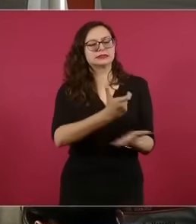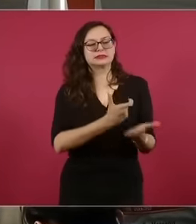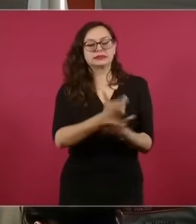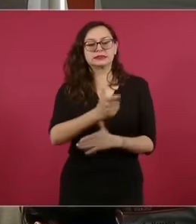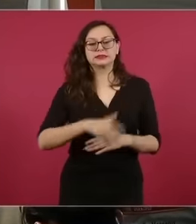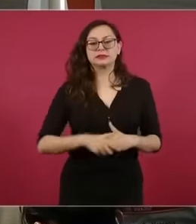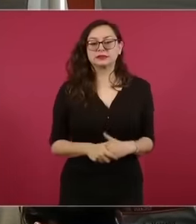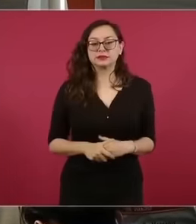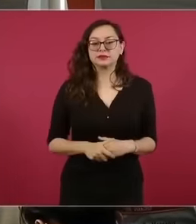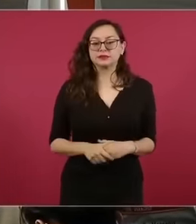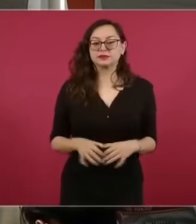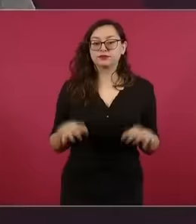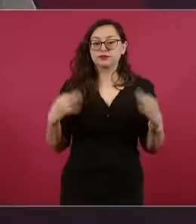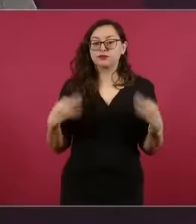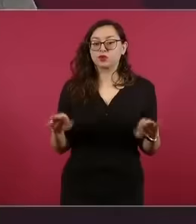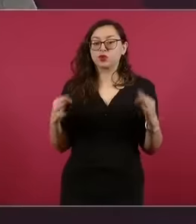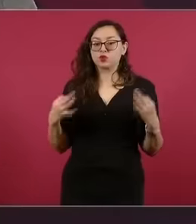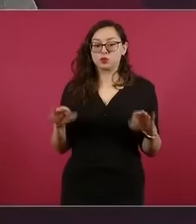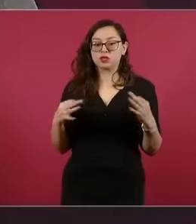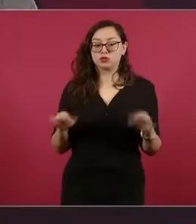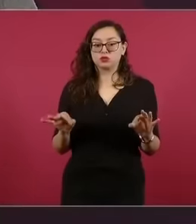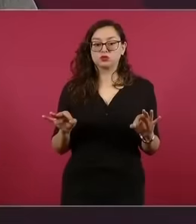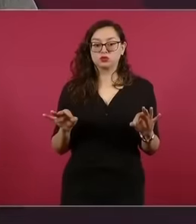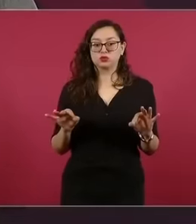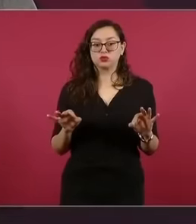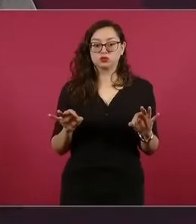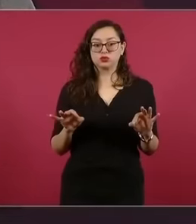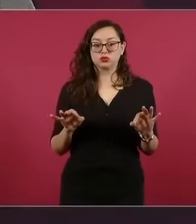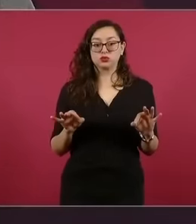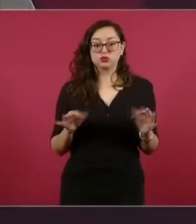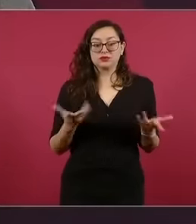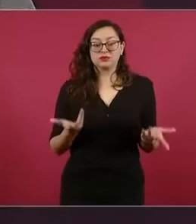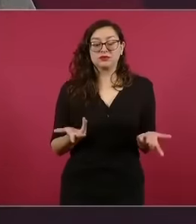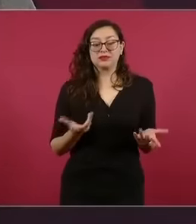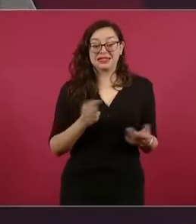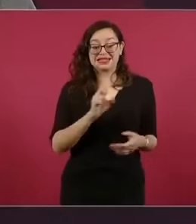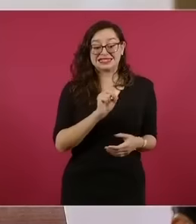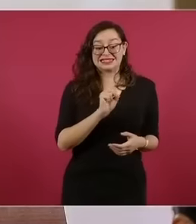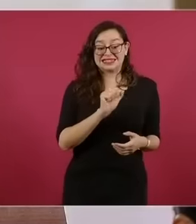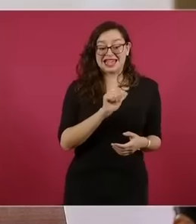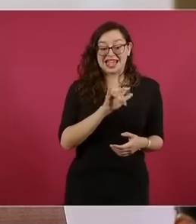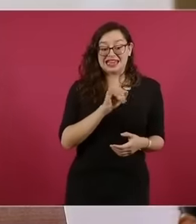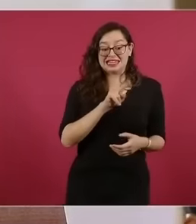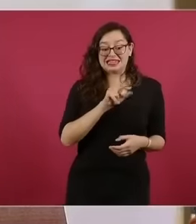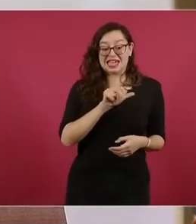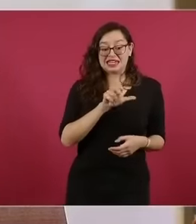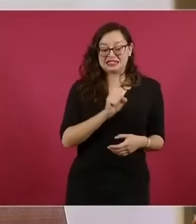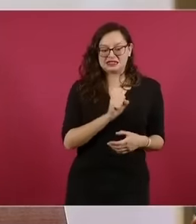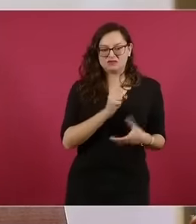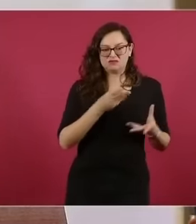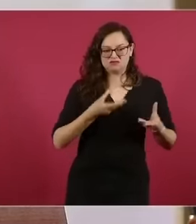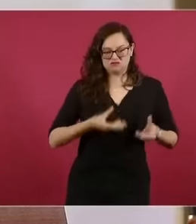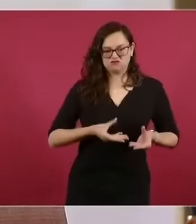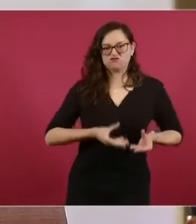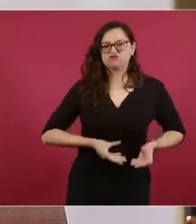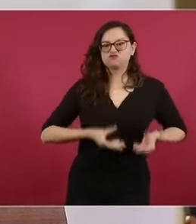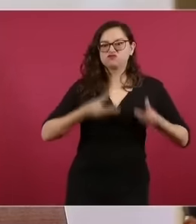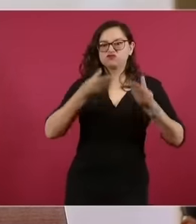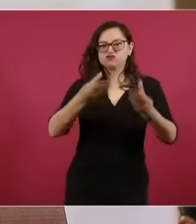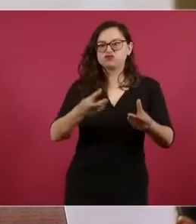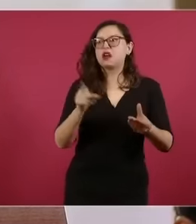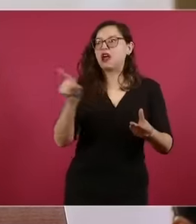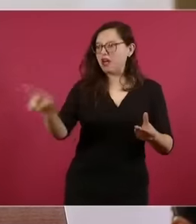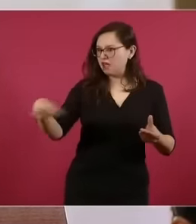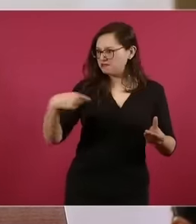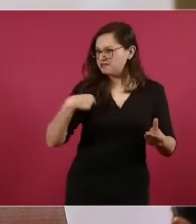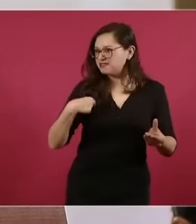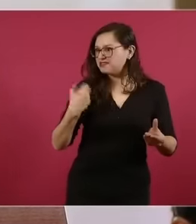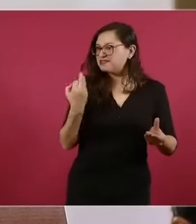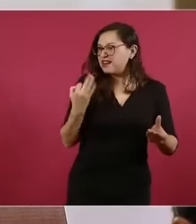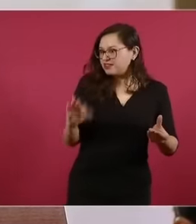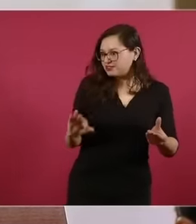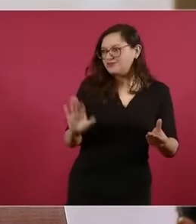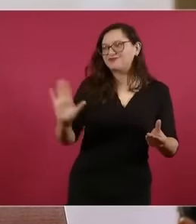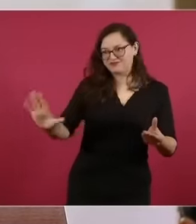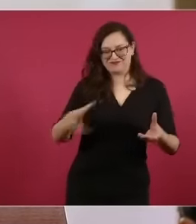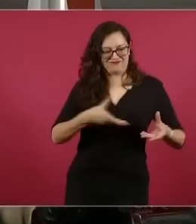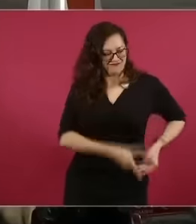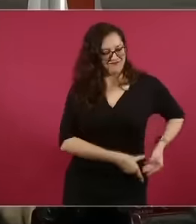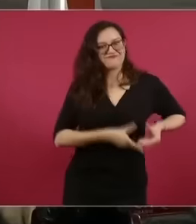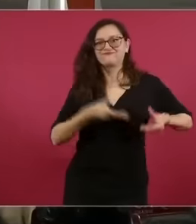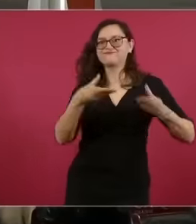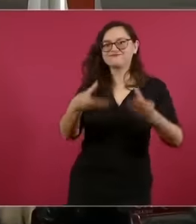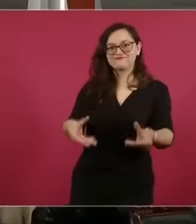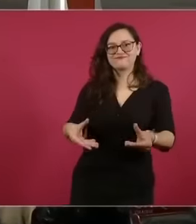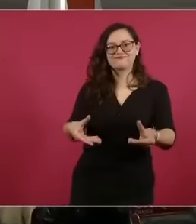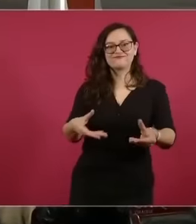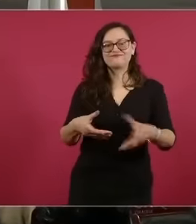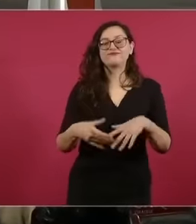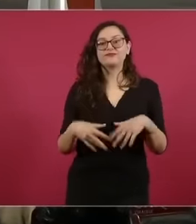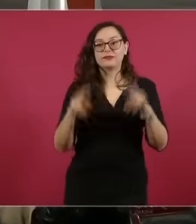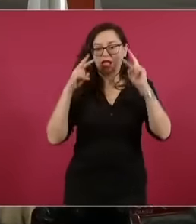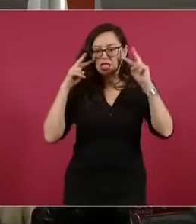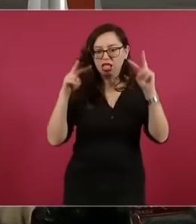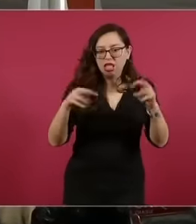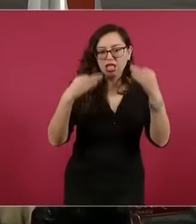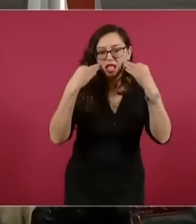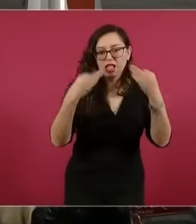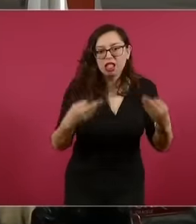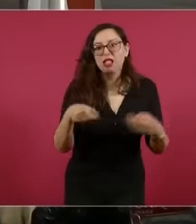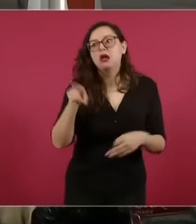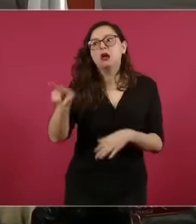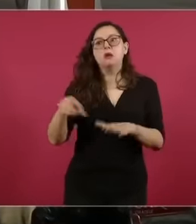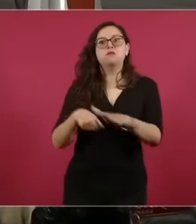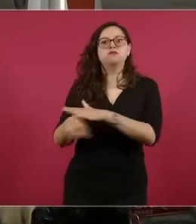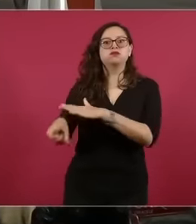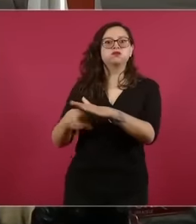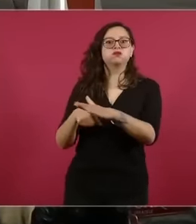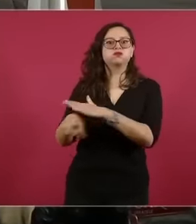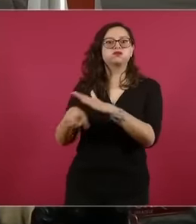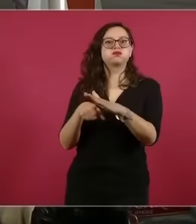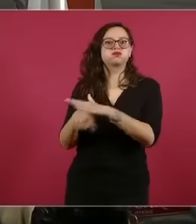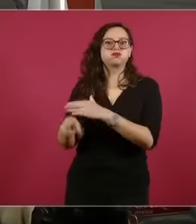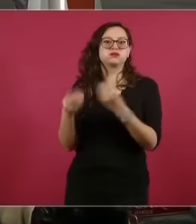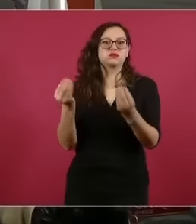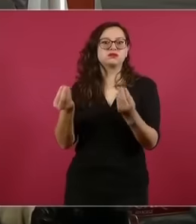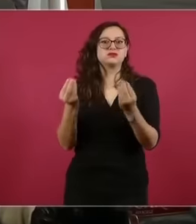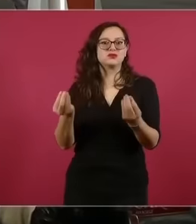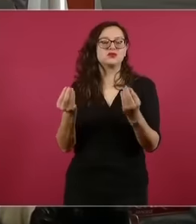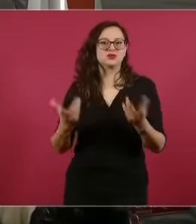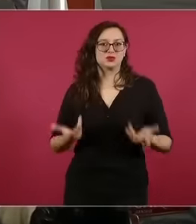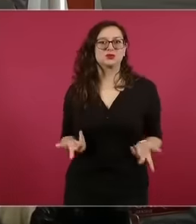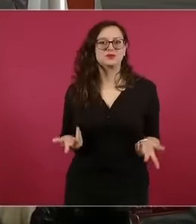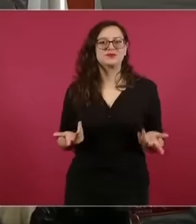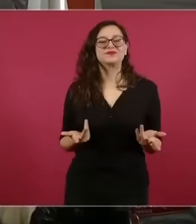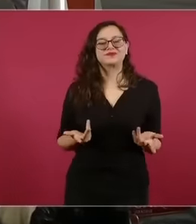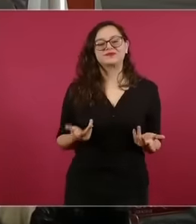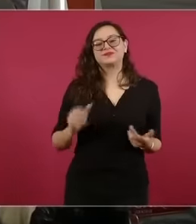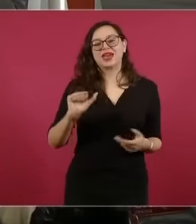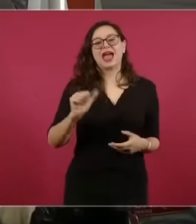documents were delivered by Salinas himself when he felt betrayed because Aguilar left with